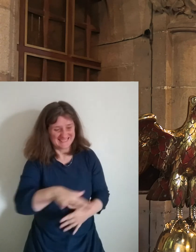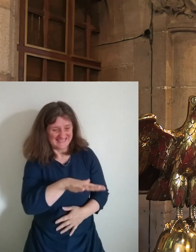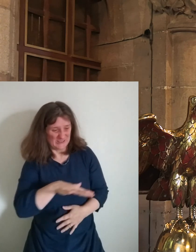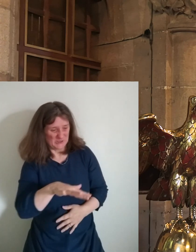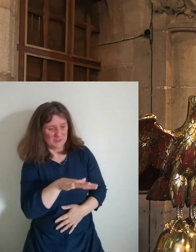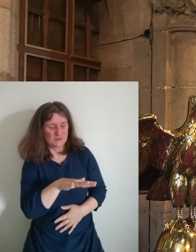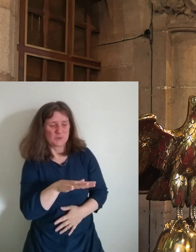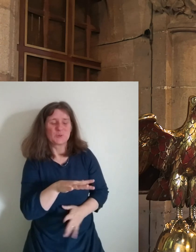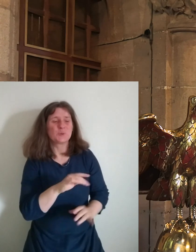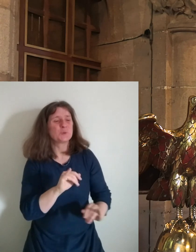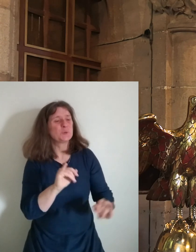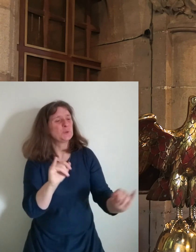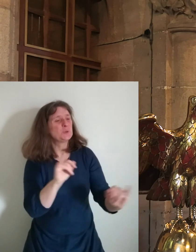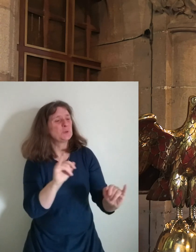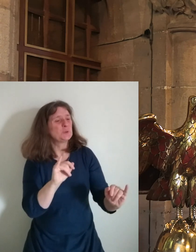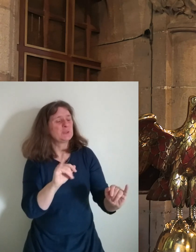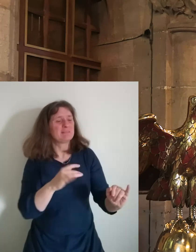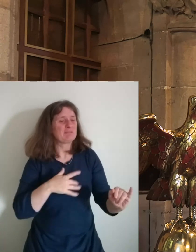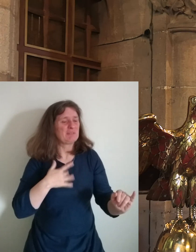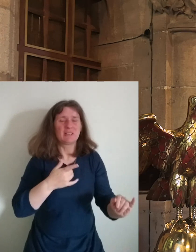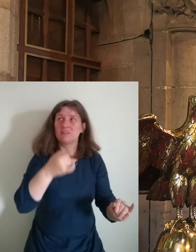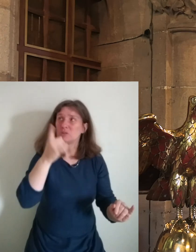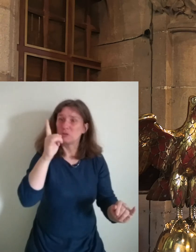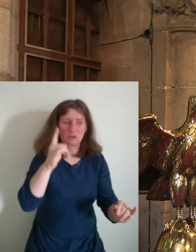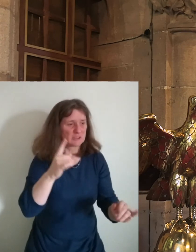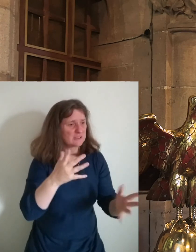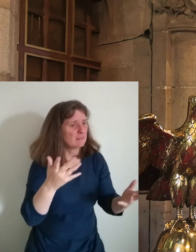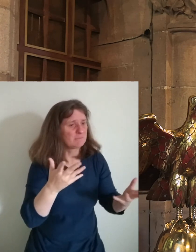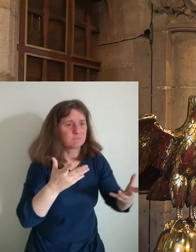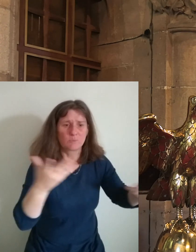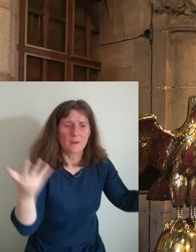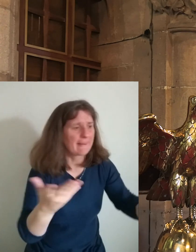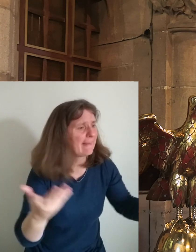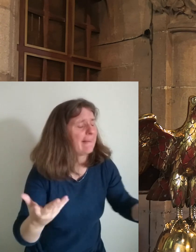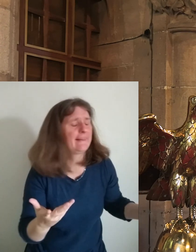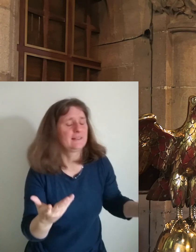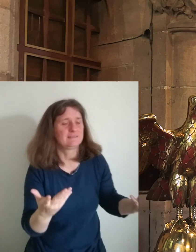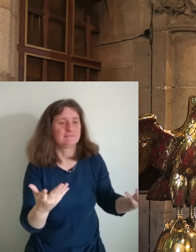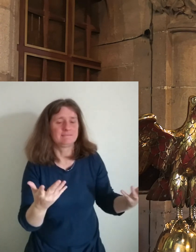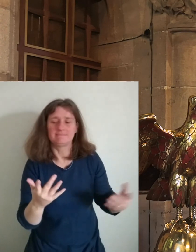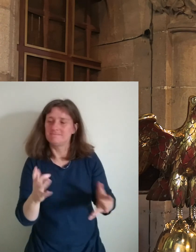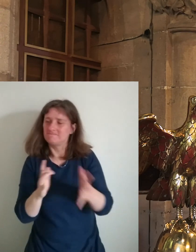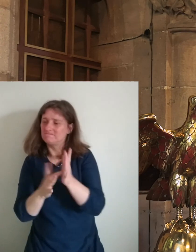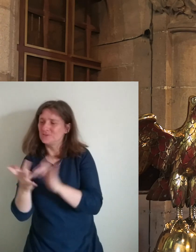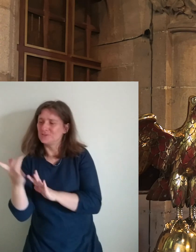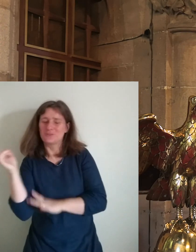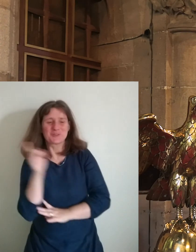But the broken and the worn Are not beyond repair You can mend the cracks with gold Mend the cracks with gold When everything seems lost You can mend the cracks with gold